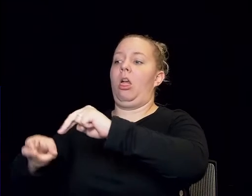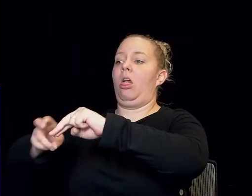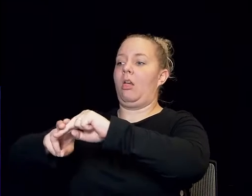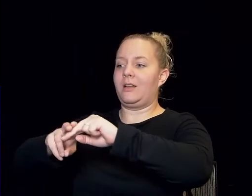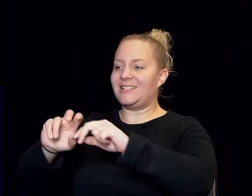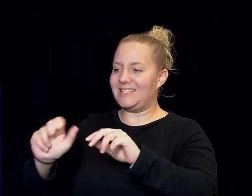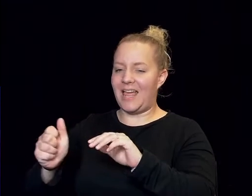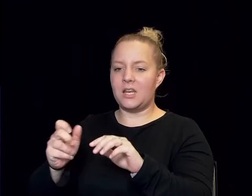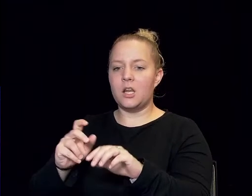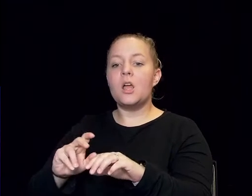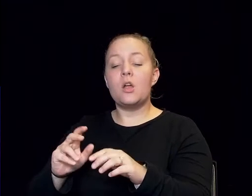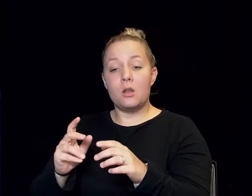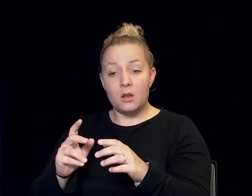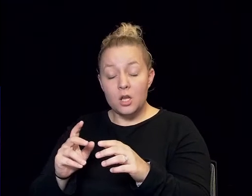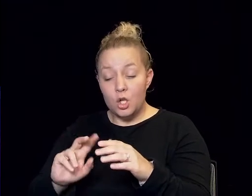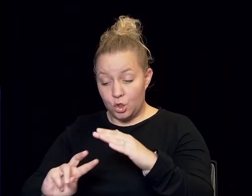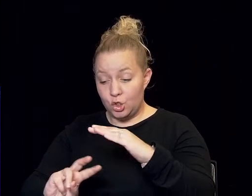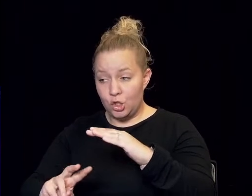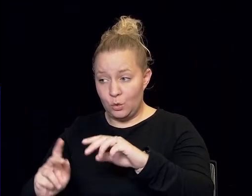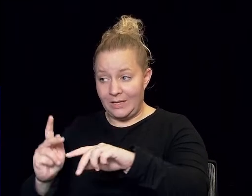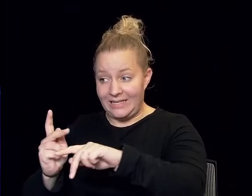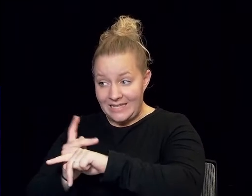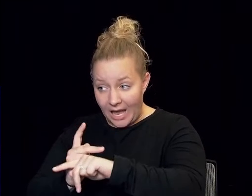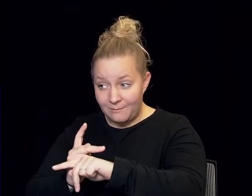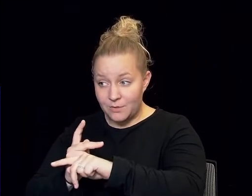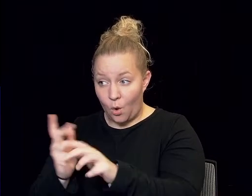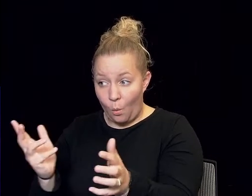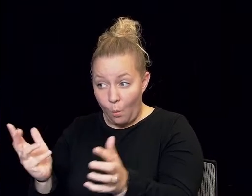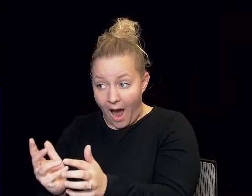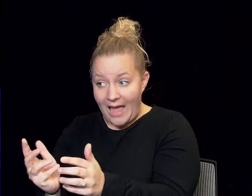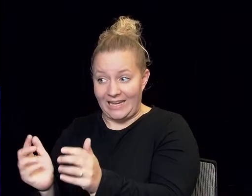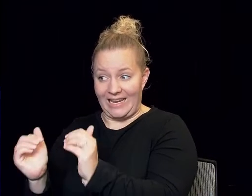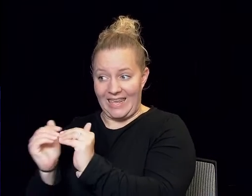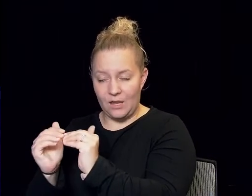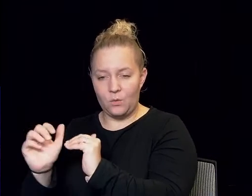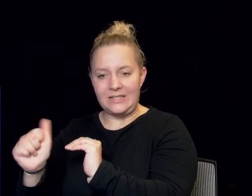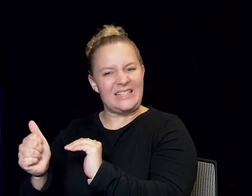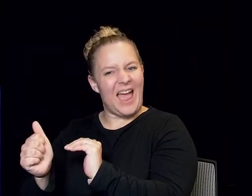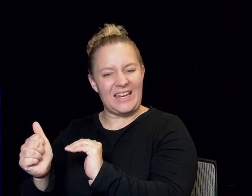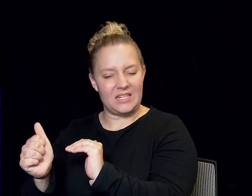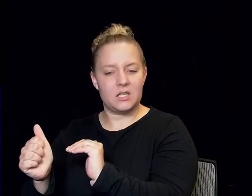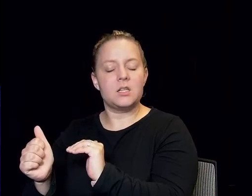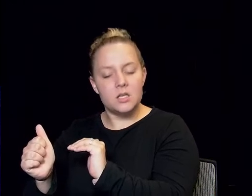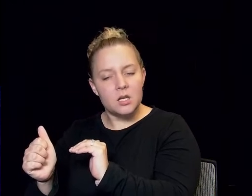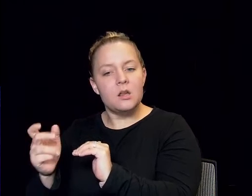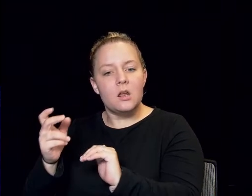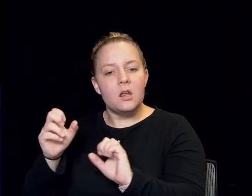2 times "what?" to get us to 10. So, you can also see right here that it's the 1, 2, 3, 4,